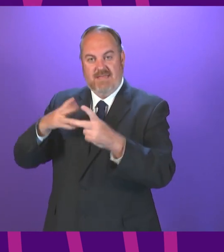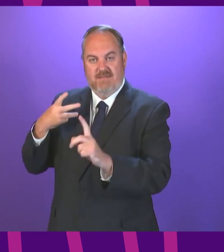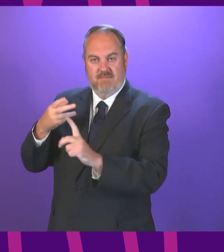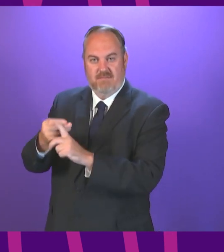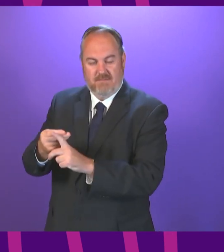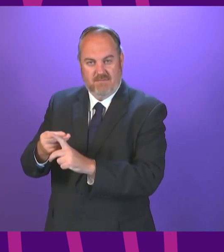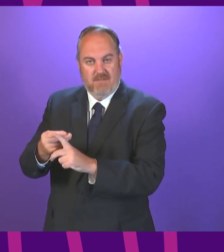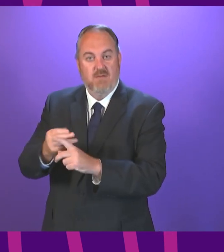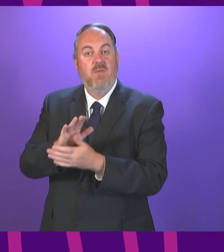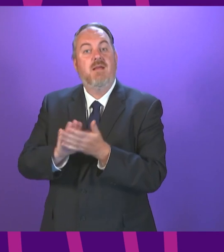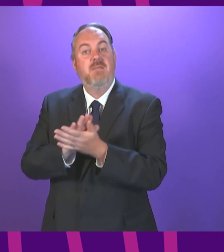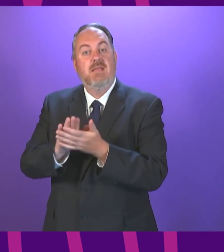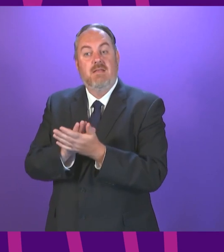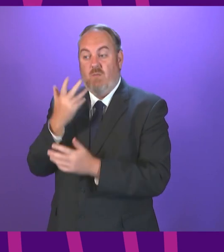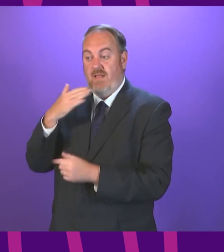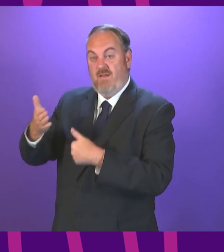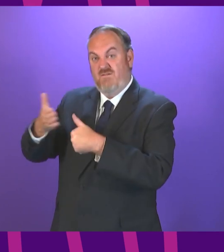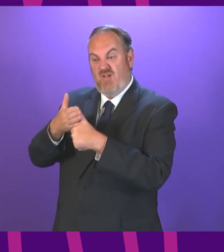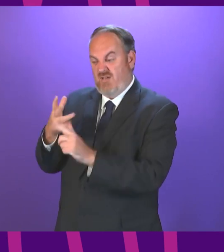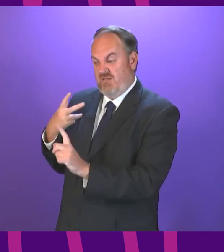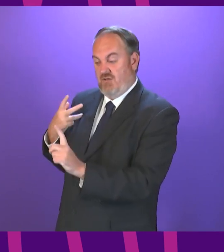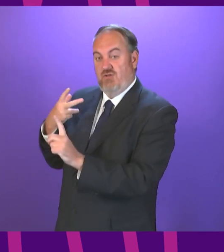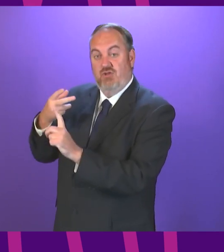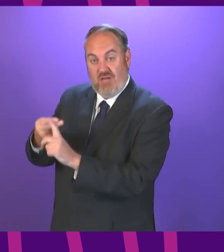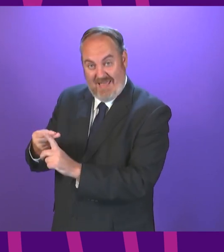weeks after the first dose, so in the next couple of weeks, coverage